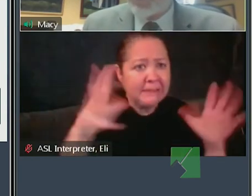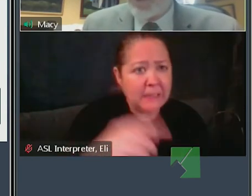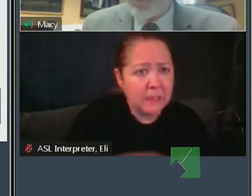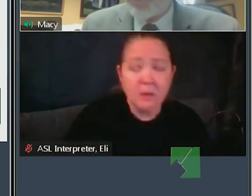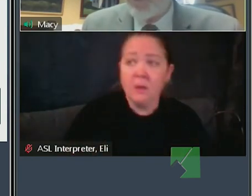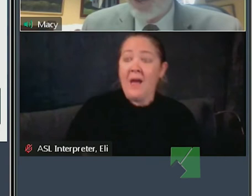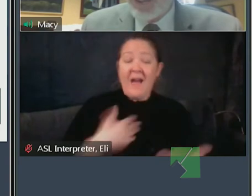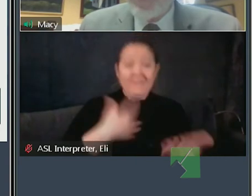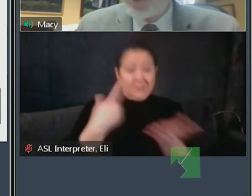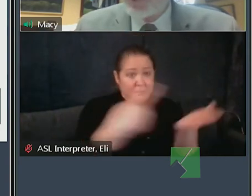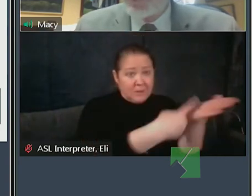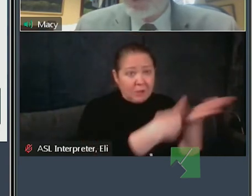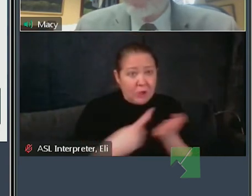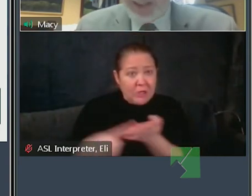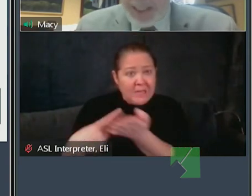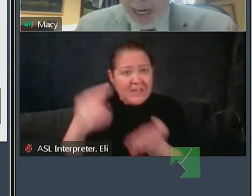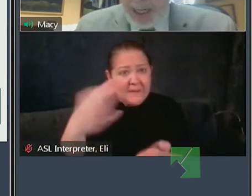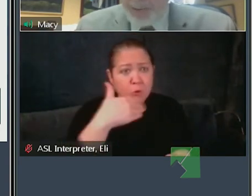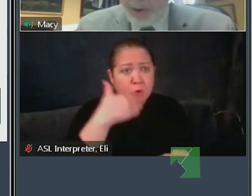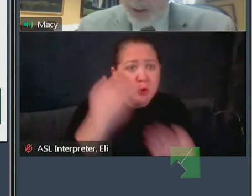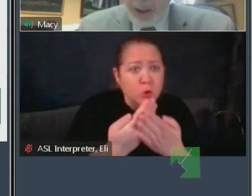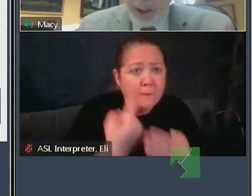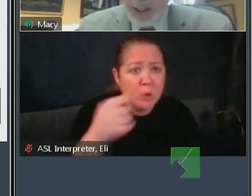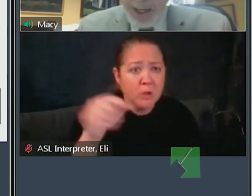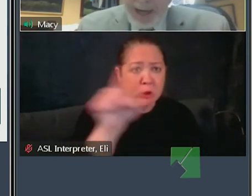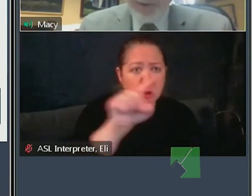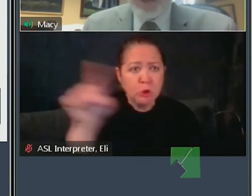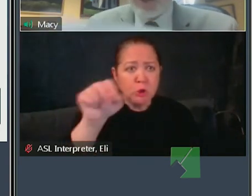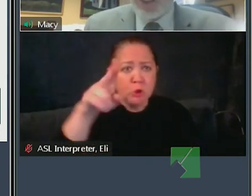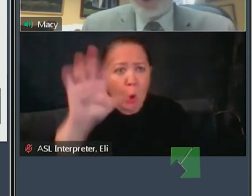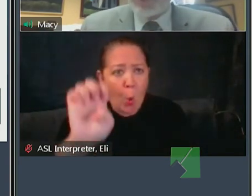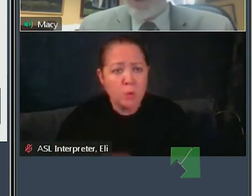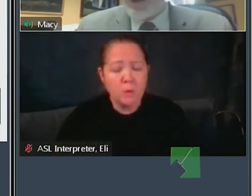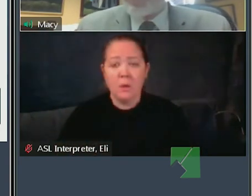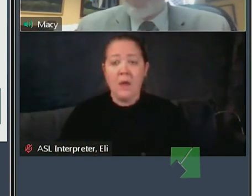of the zone. I haven't touched on this, but it's not on and have a discussion as to whether this